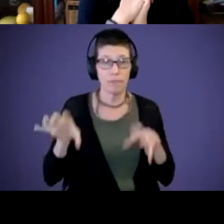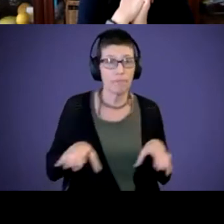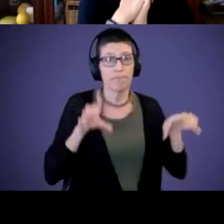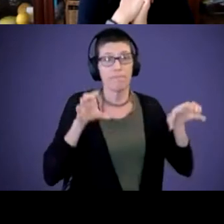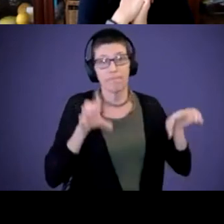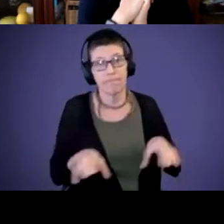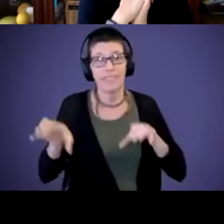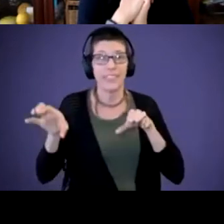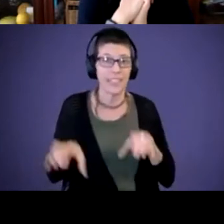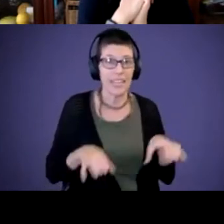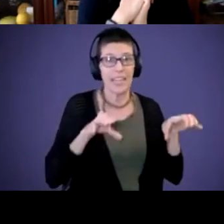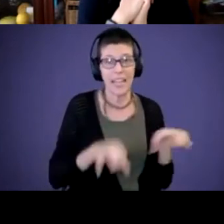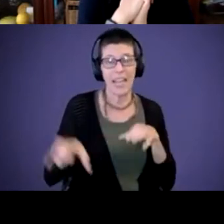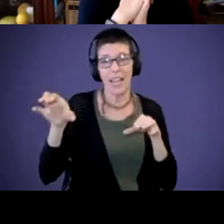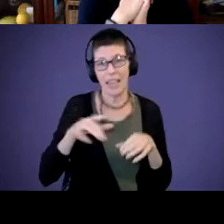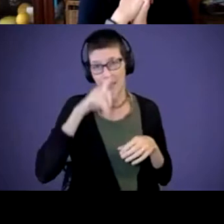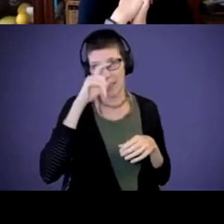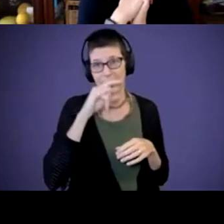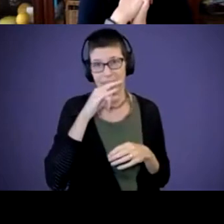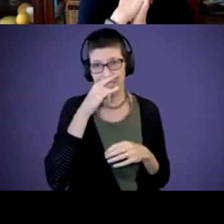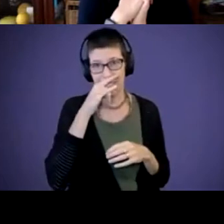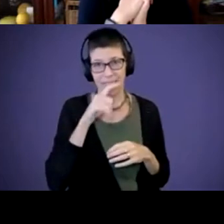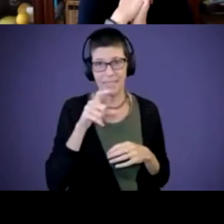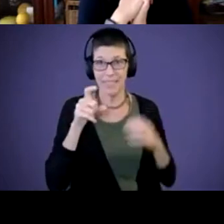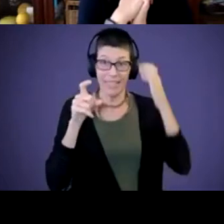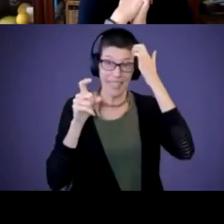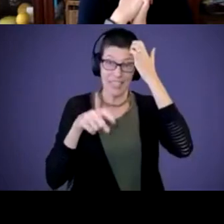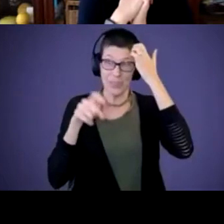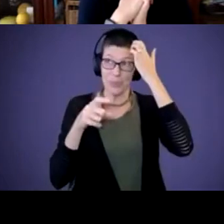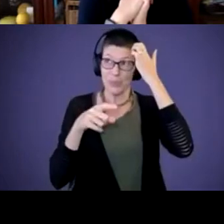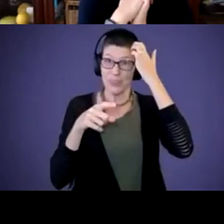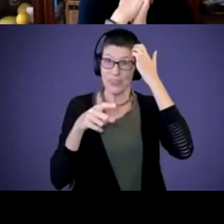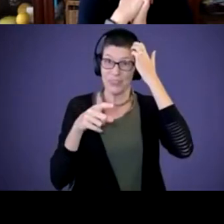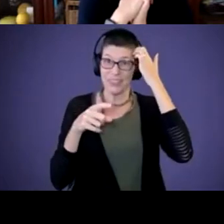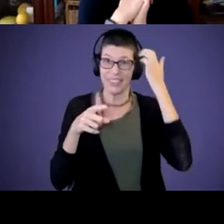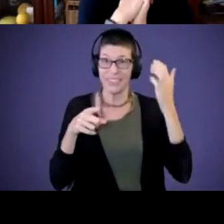kids need to be, kind of, they don't, they don't care if you're monotone.